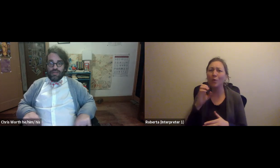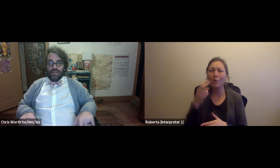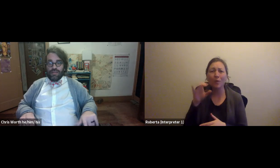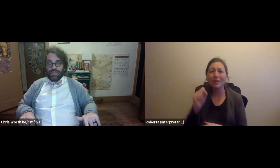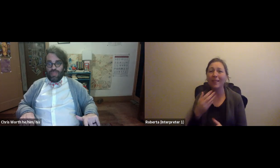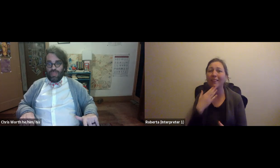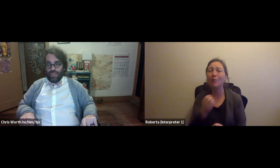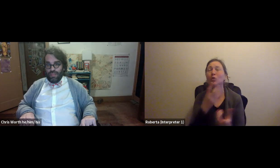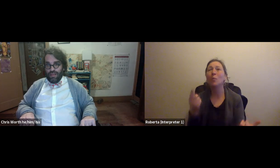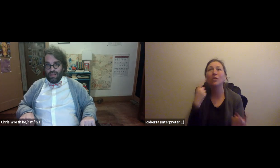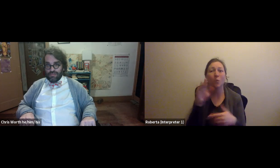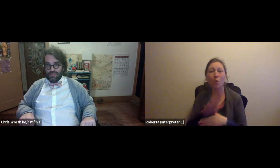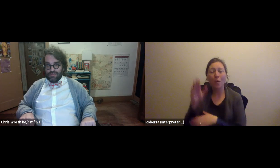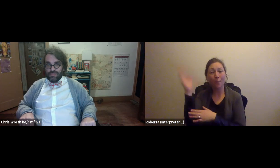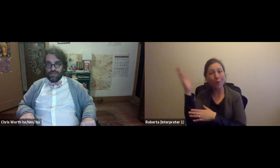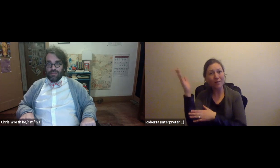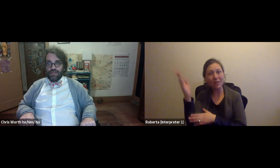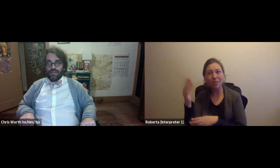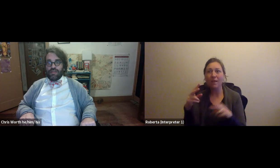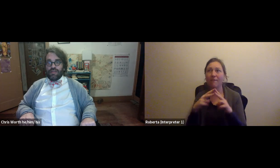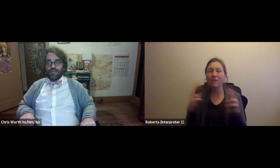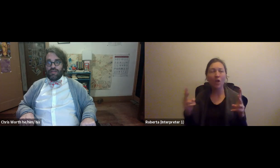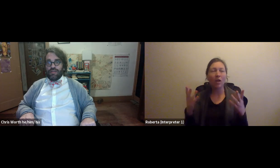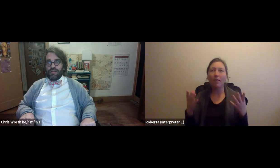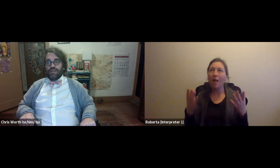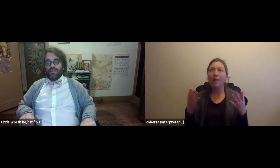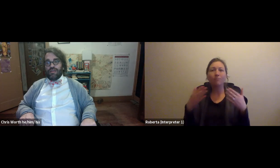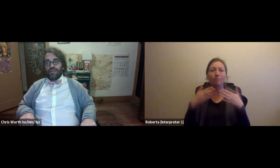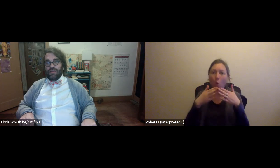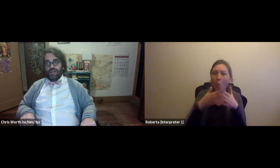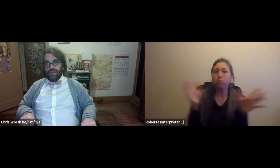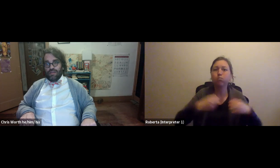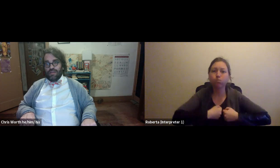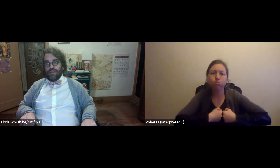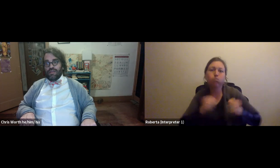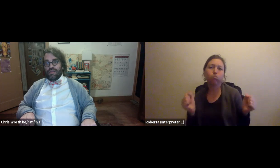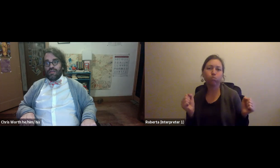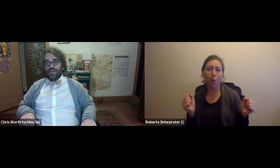that presentation and for being so transparent and vulnerable with us, it's really appreciated.